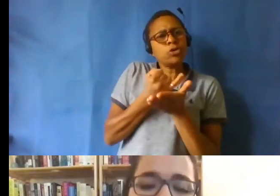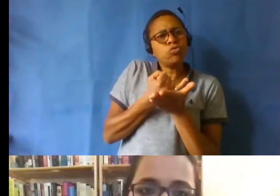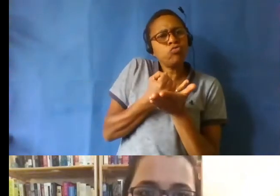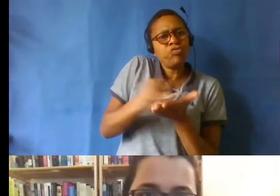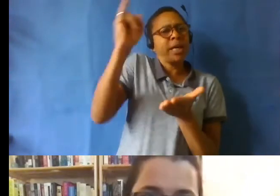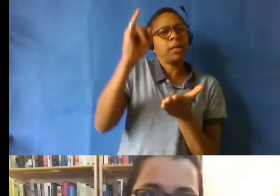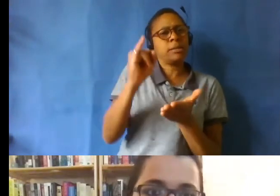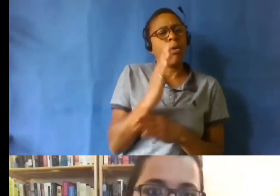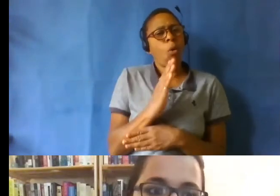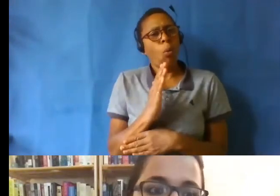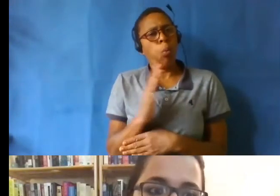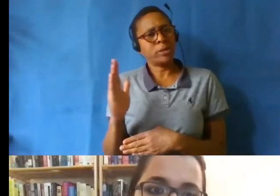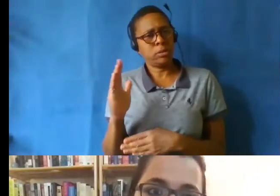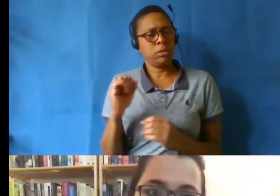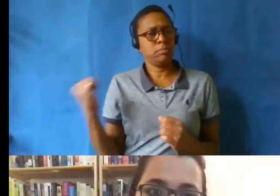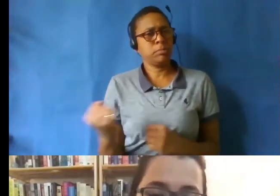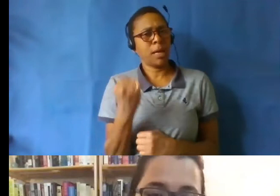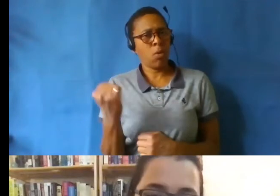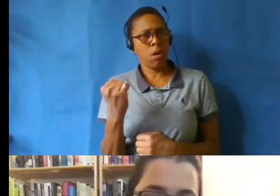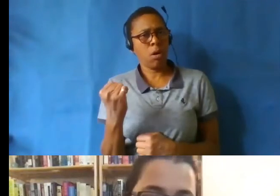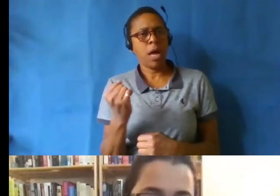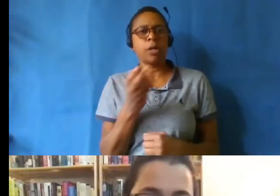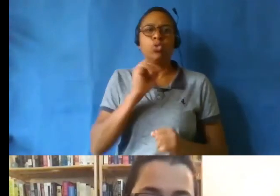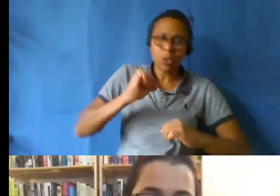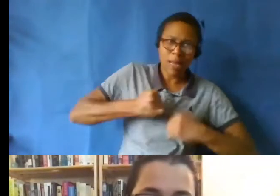what I meant for the sort of in thinking about the fundamentalist piece. Thank you thank you